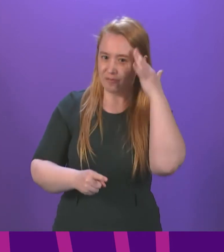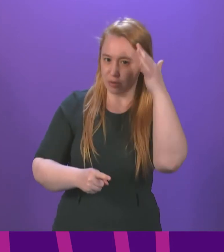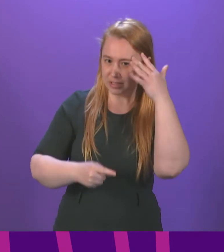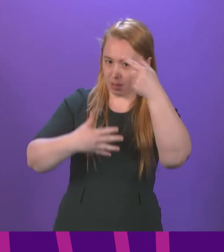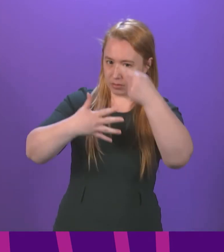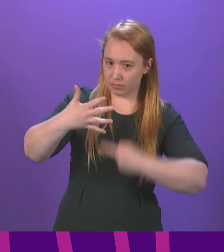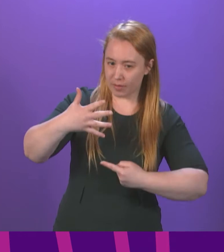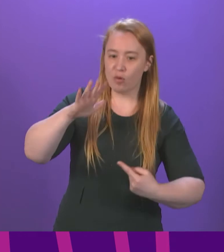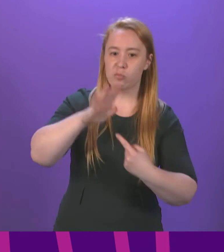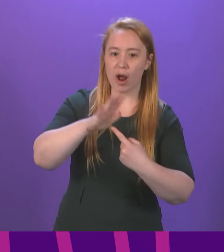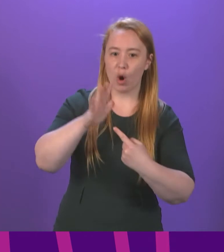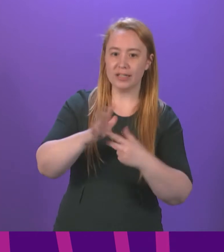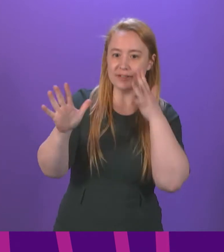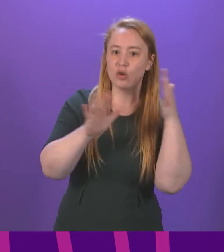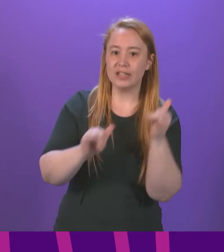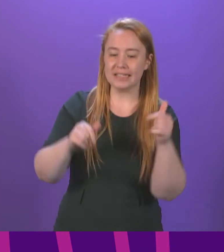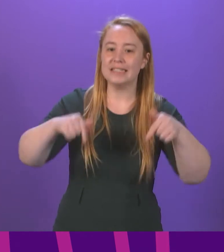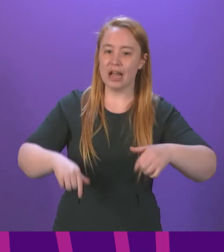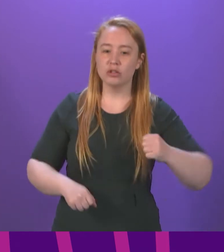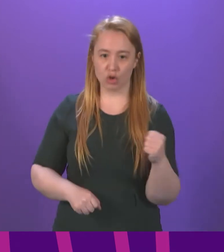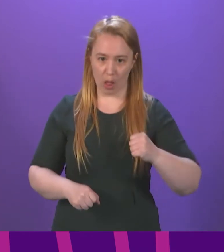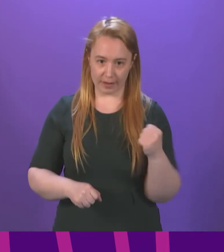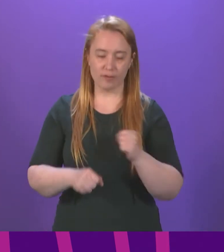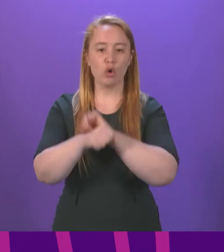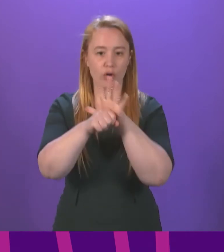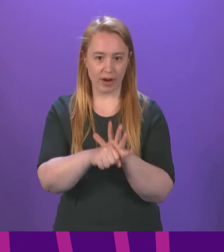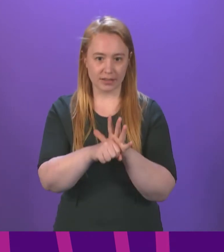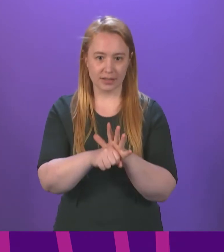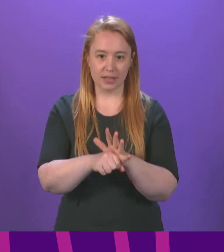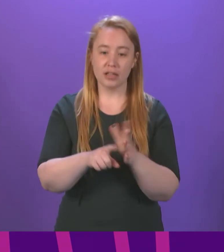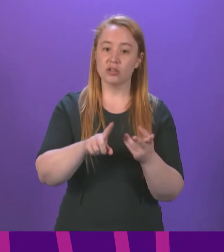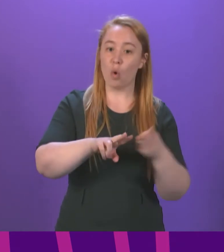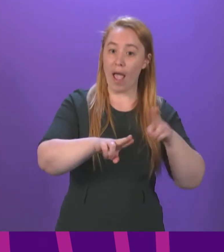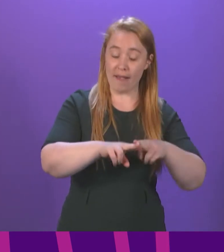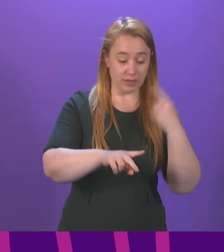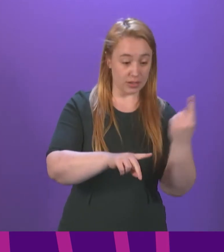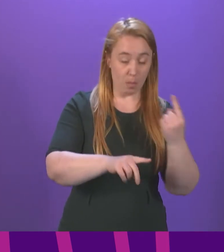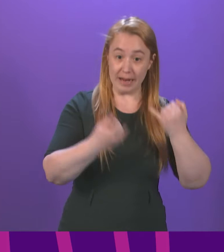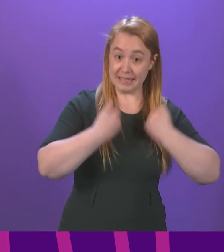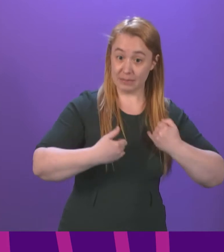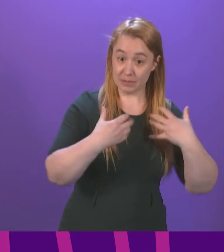for testing for Covid-19 in Scotland: testing to diagnose anyone with symptoms of Covid-19;